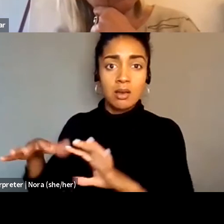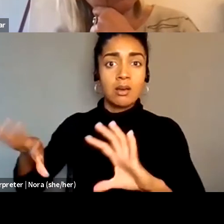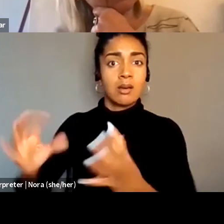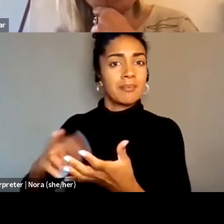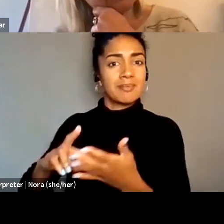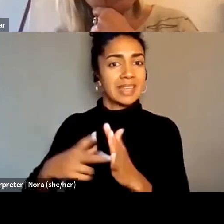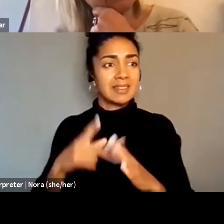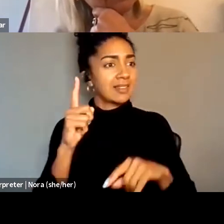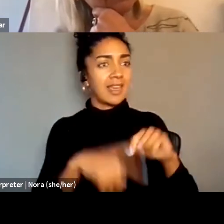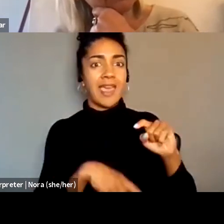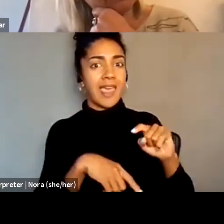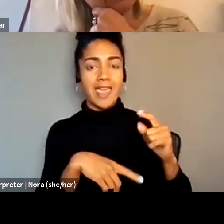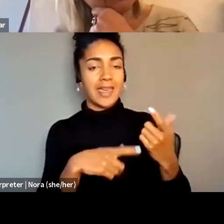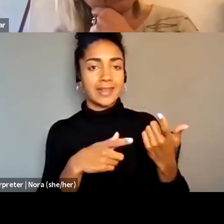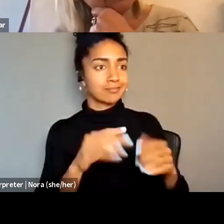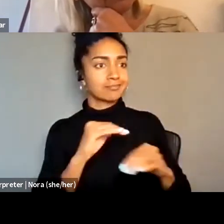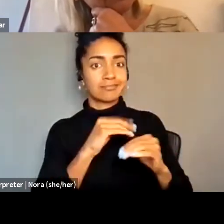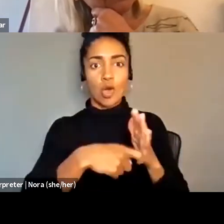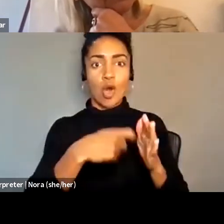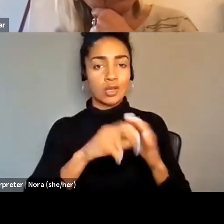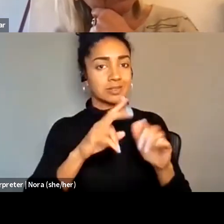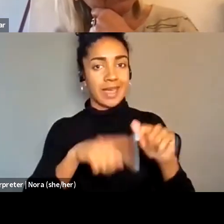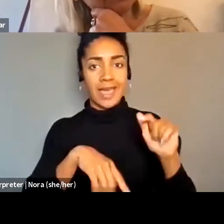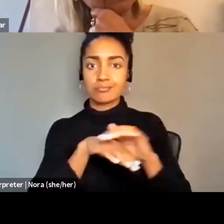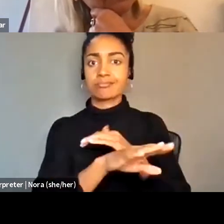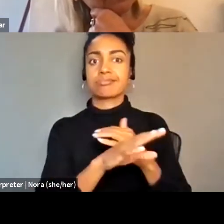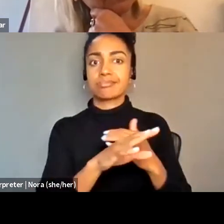the keys that come with education. So the most cost-effective ways would be ensure that we have close schools, closer to